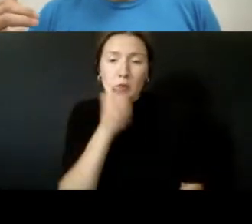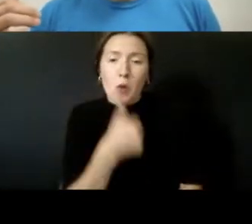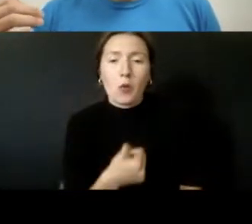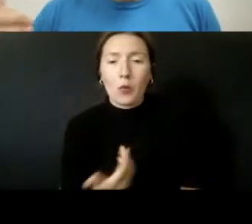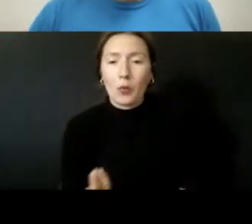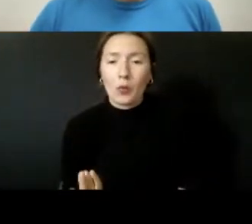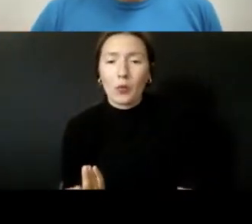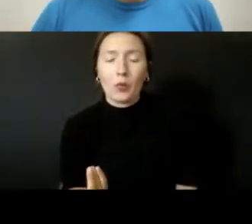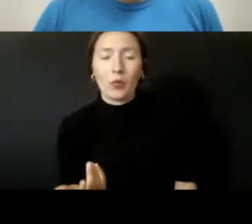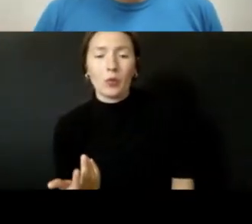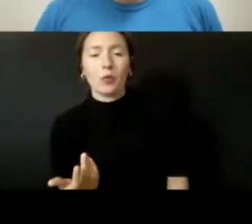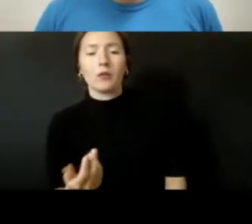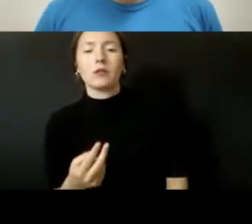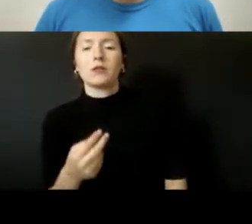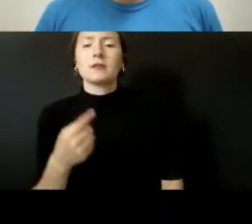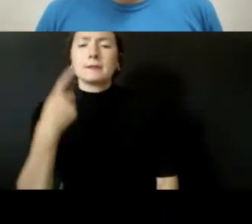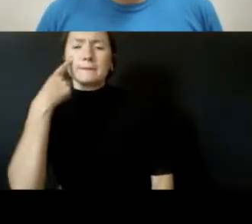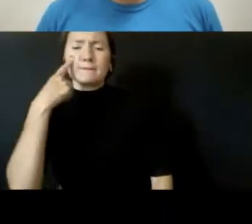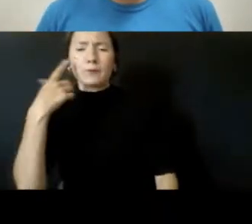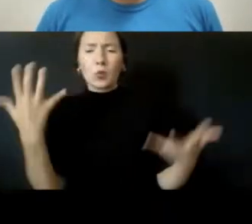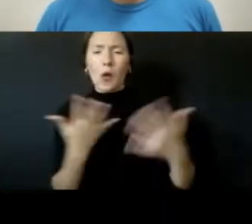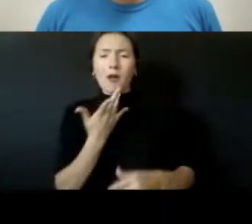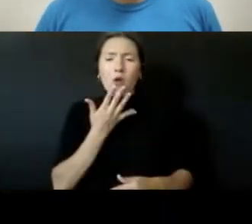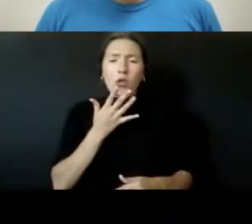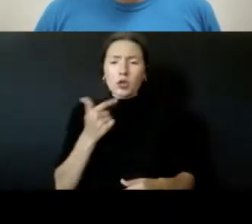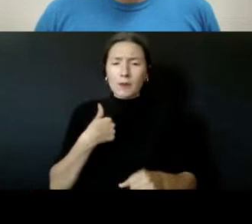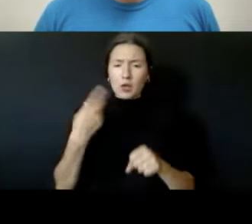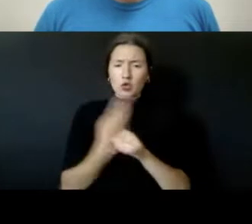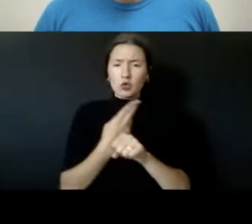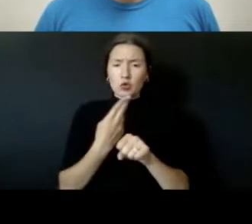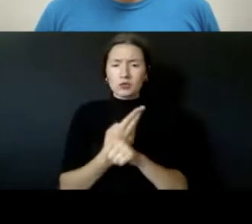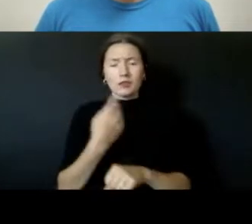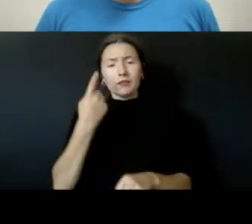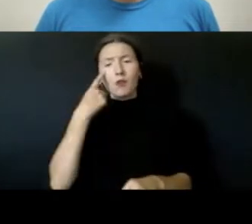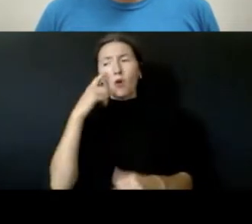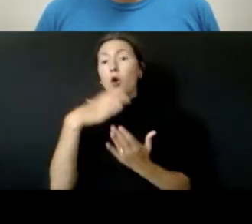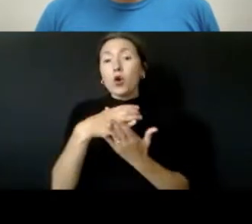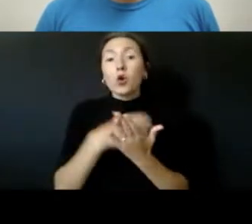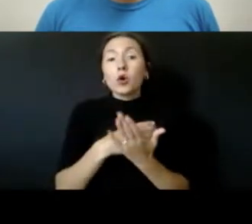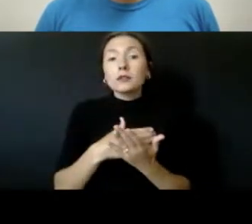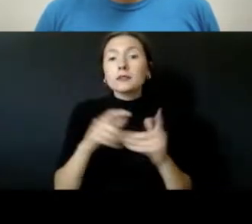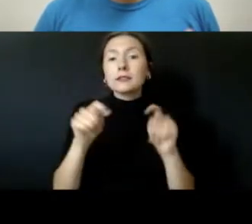you're using for your style guides for your course templates for your your branding whatever you have